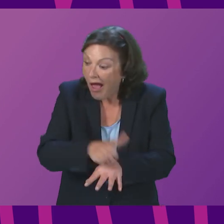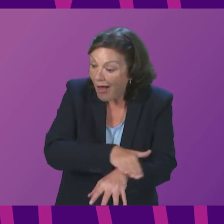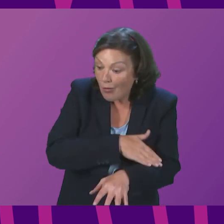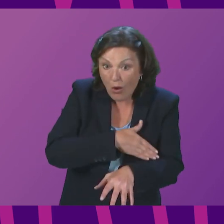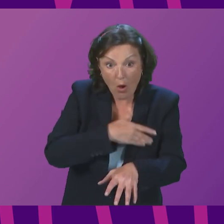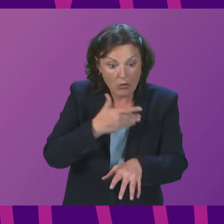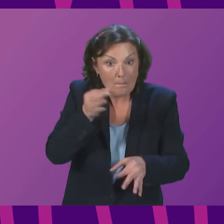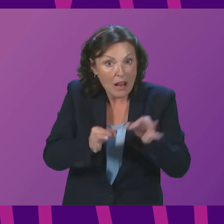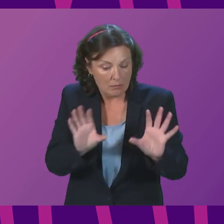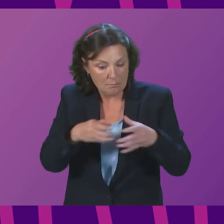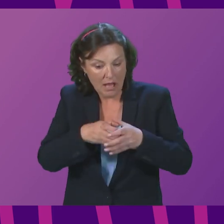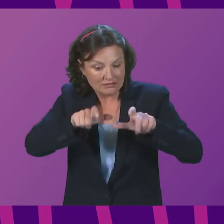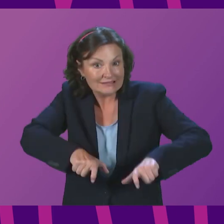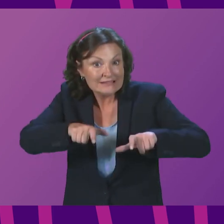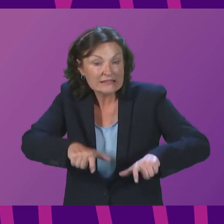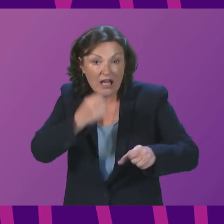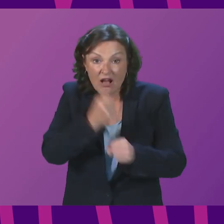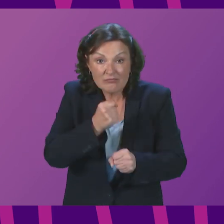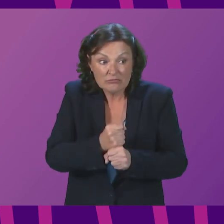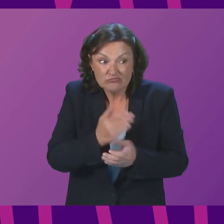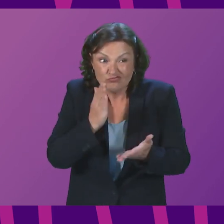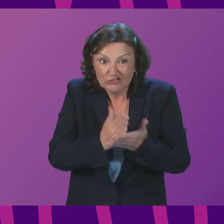most other countries—in the world is entirely down to the electorate.